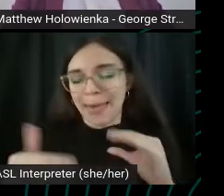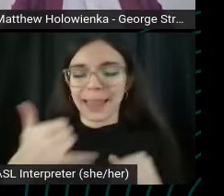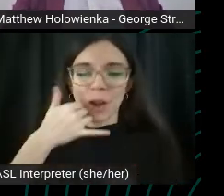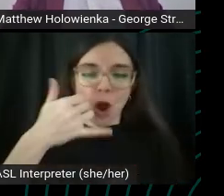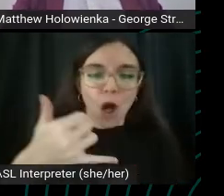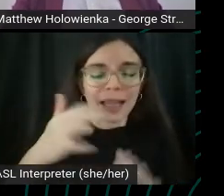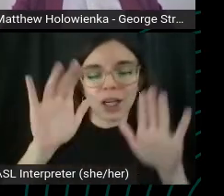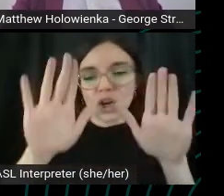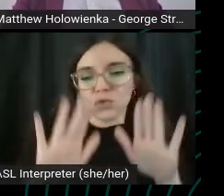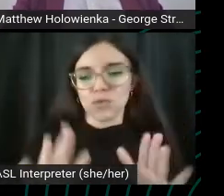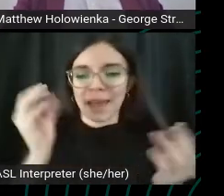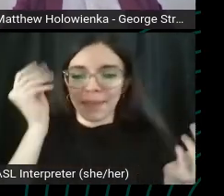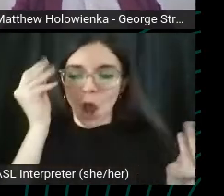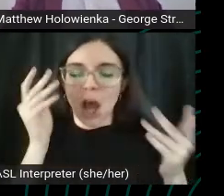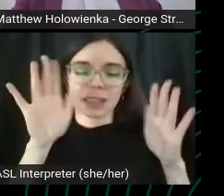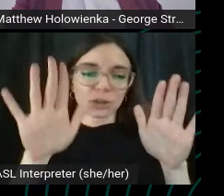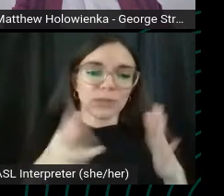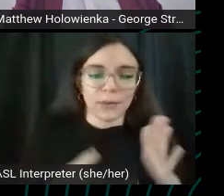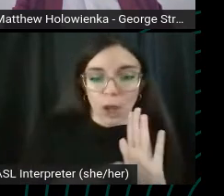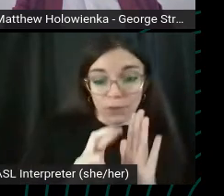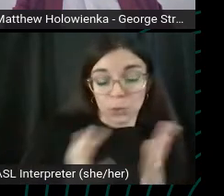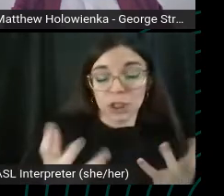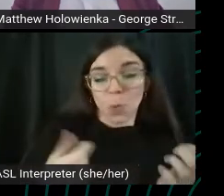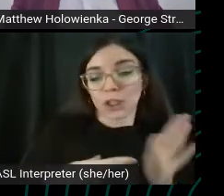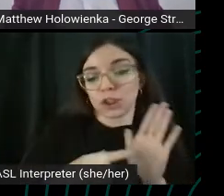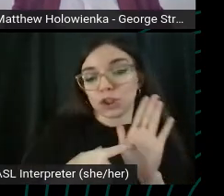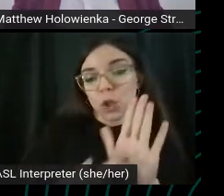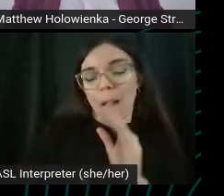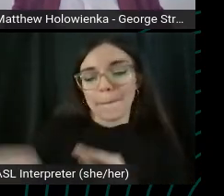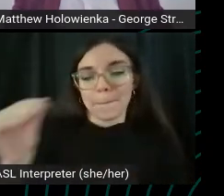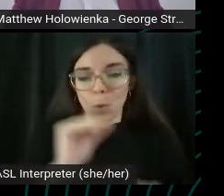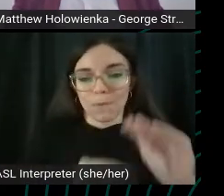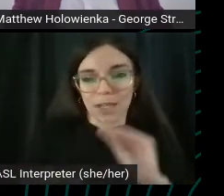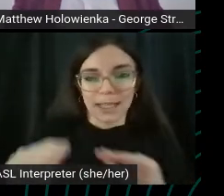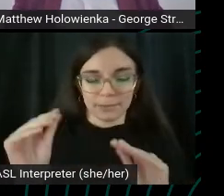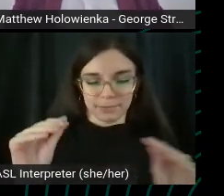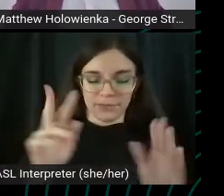and we wanted to share those in a moving graphic video on the web, so here's how we accomplished that for Bad Dates.